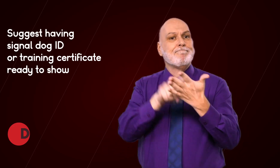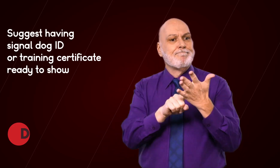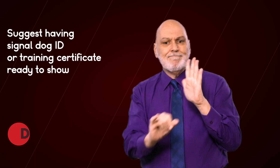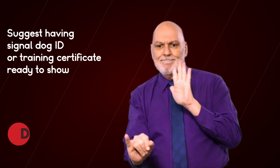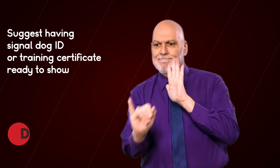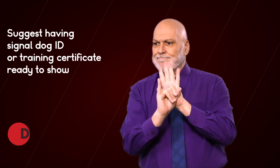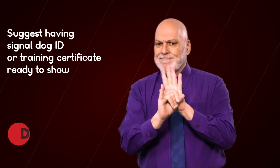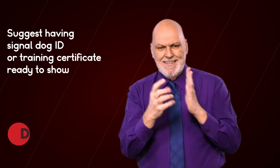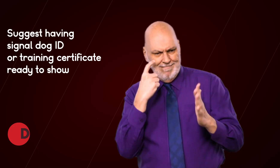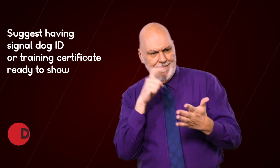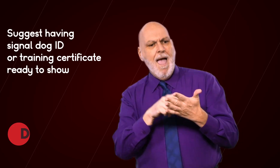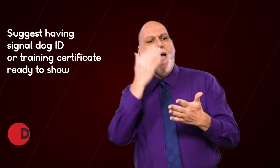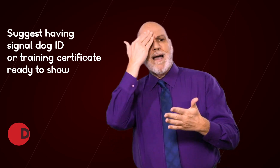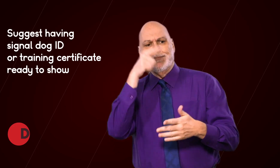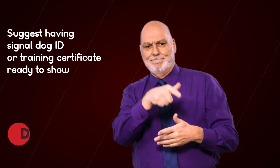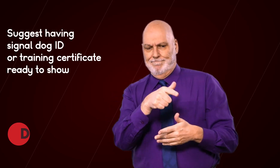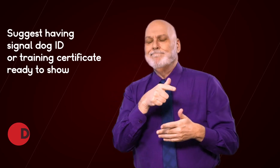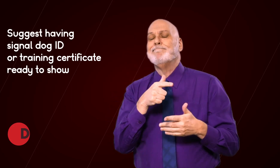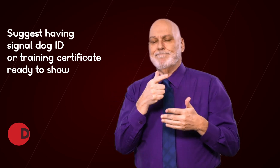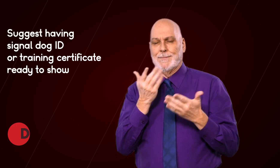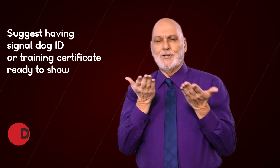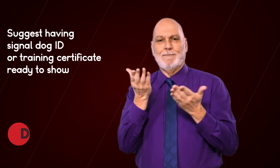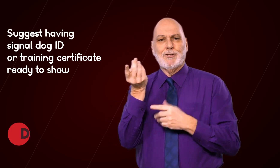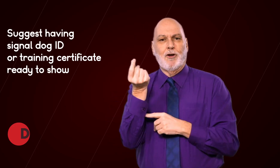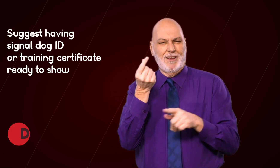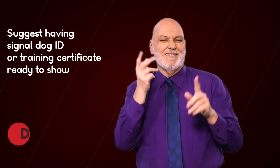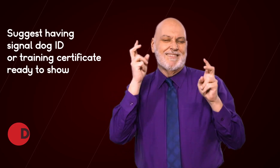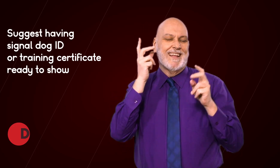vest or harness,